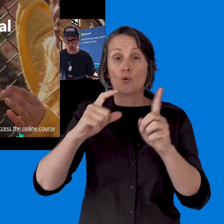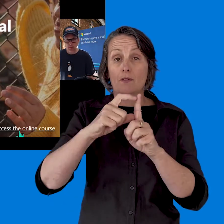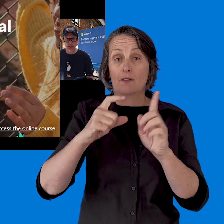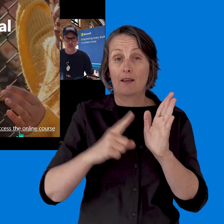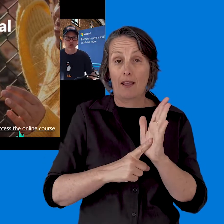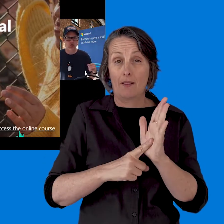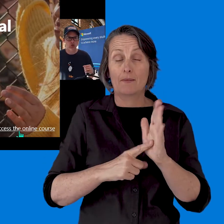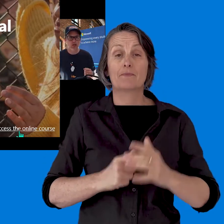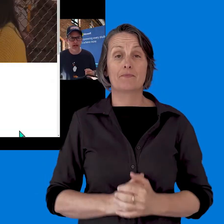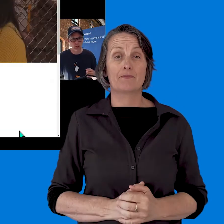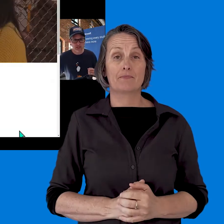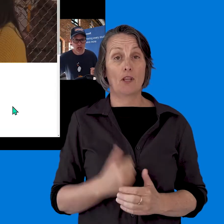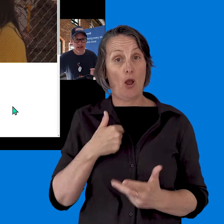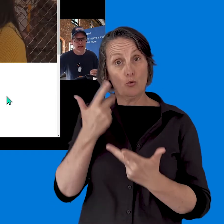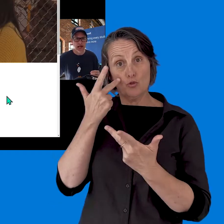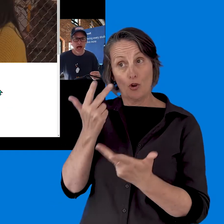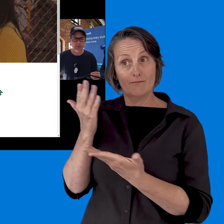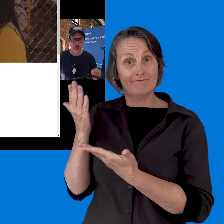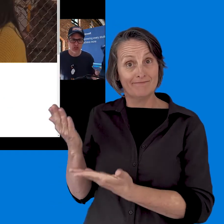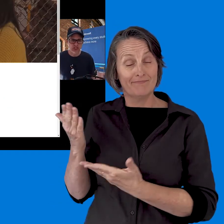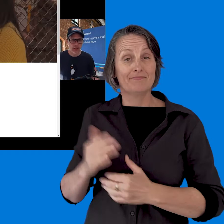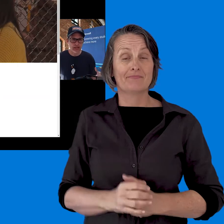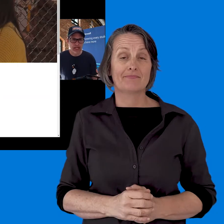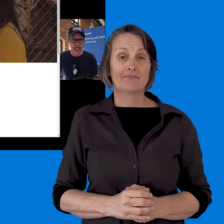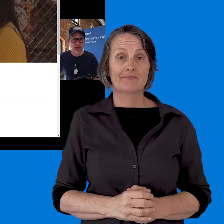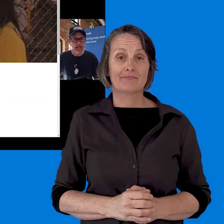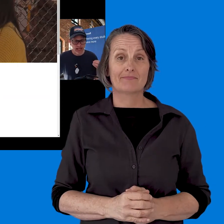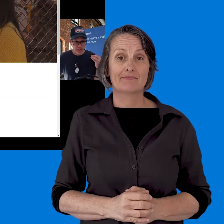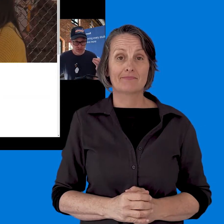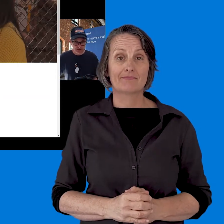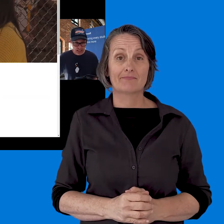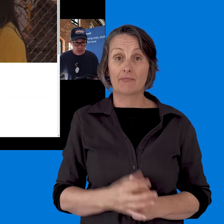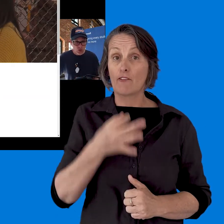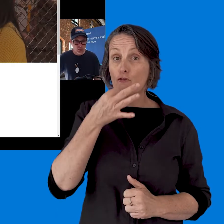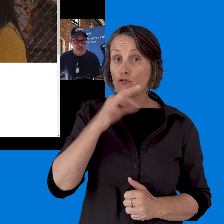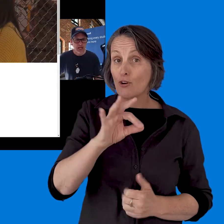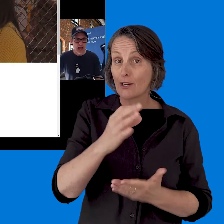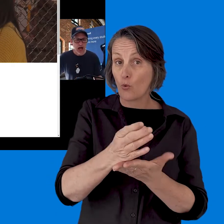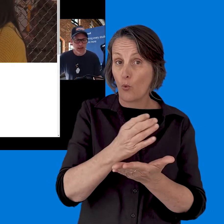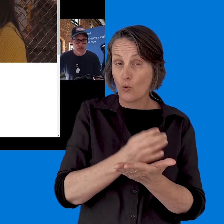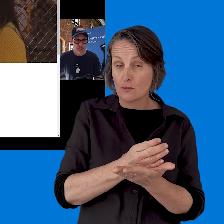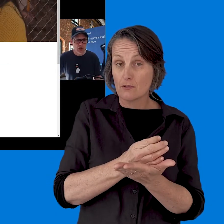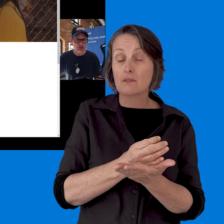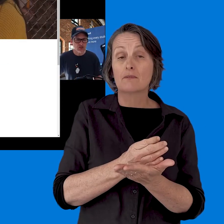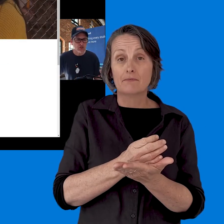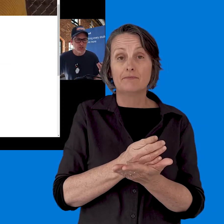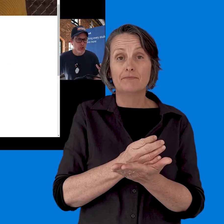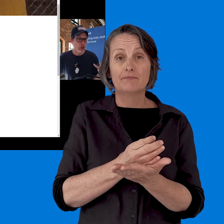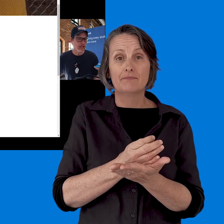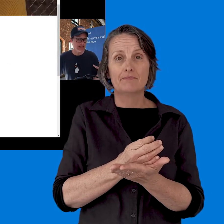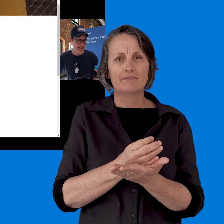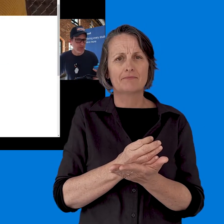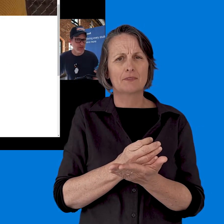Now I'm gonna show you what that looks like. Just come in here. It's a free course and it's going to look at some